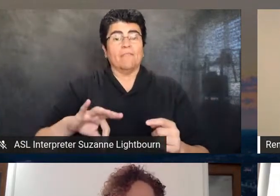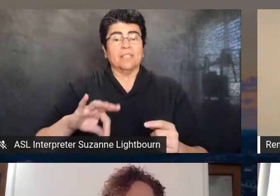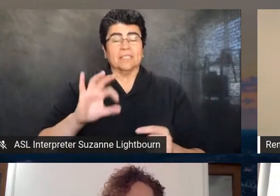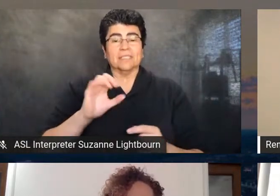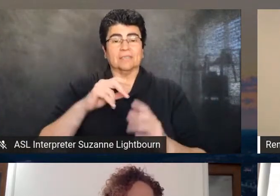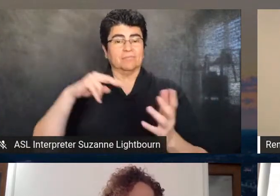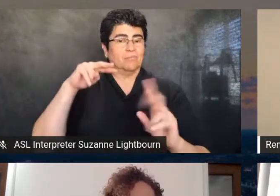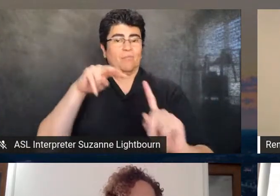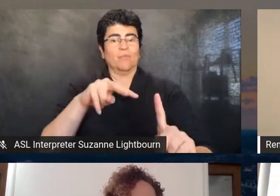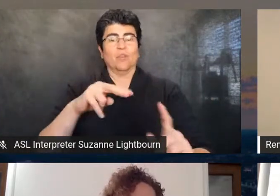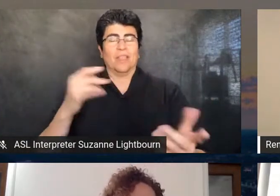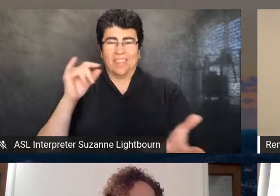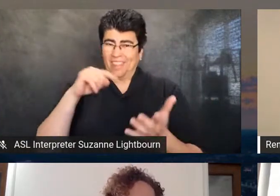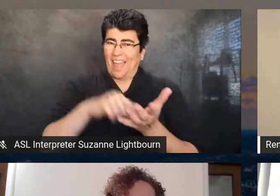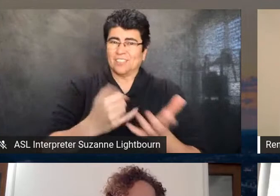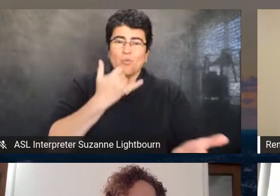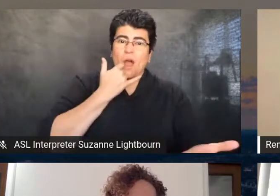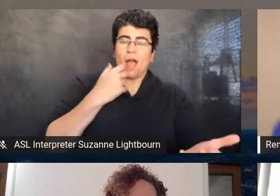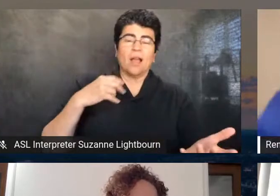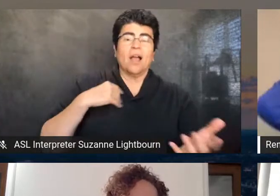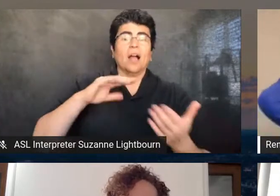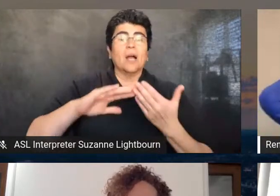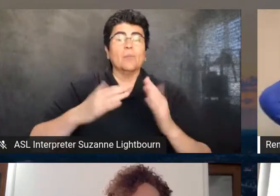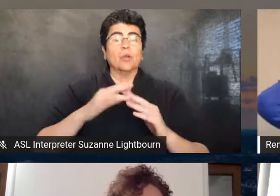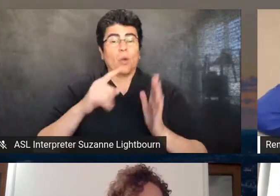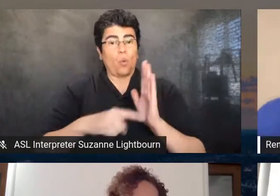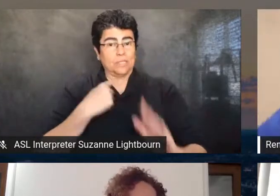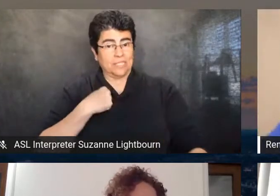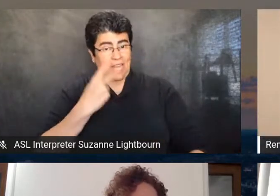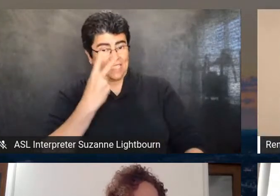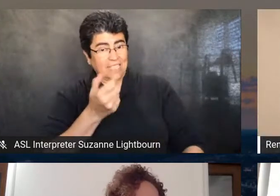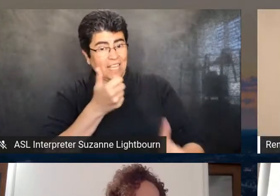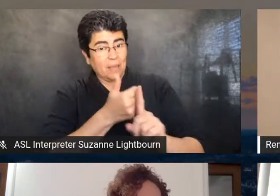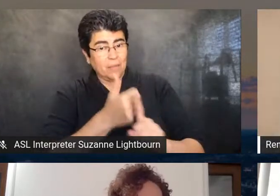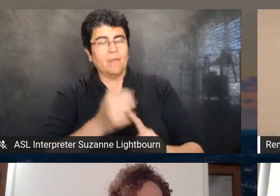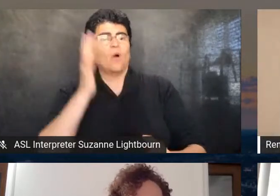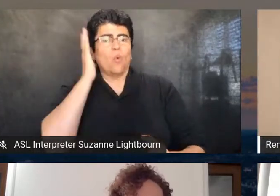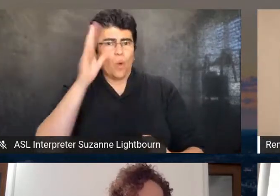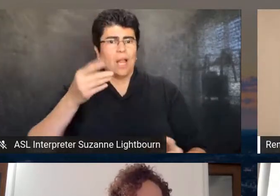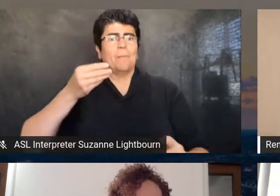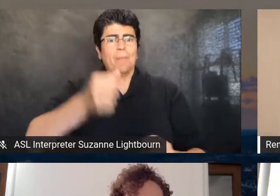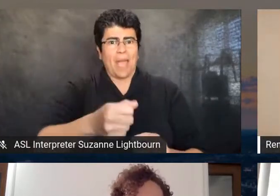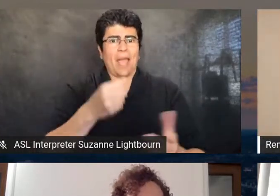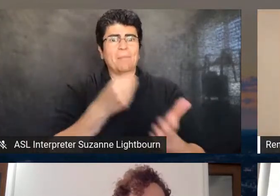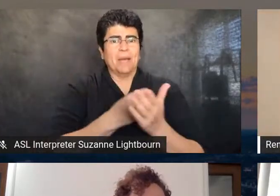This is a community that, once they see themselves, will actually pay money to see themselves.